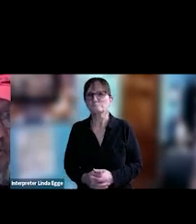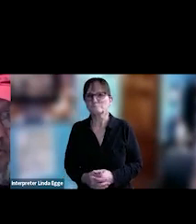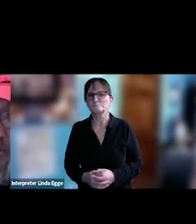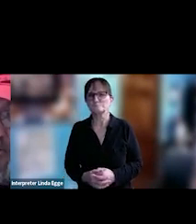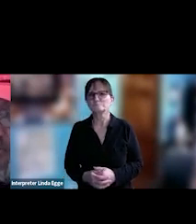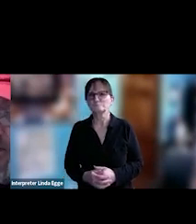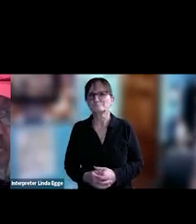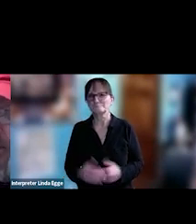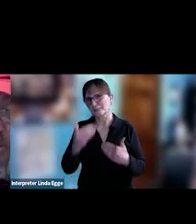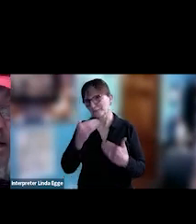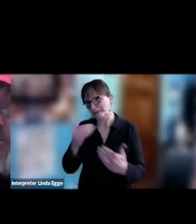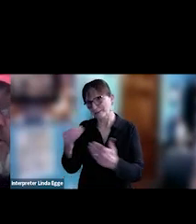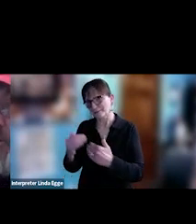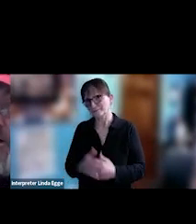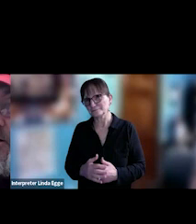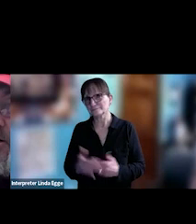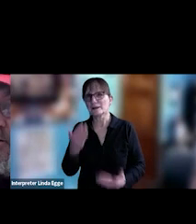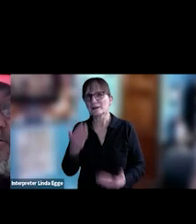Thank you. Make my life a little better.